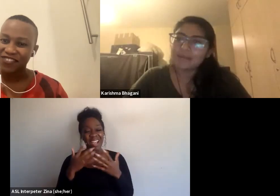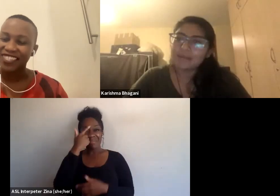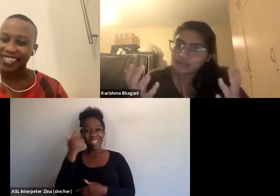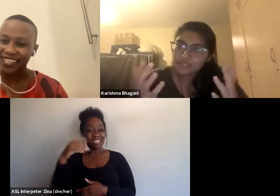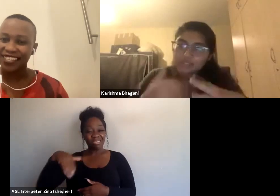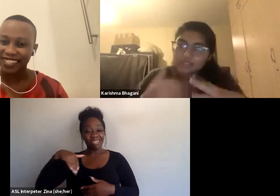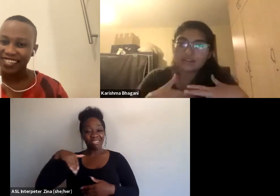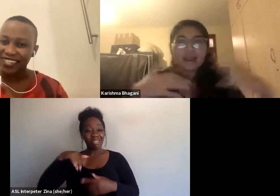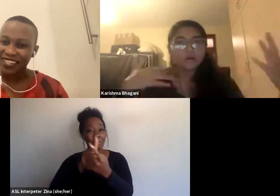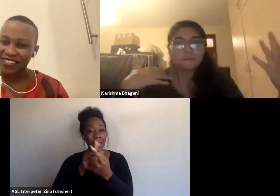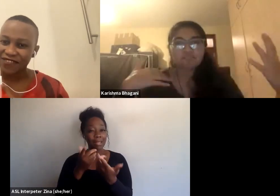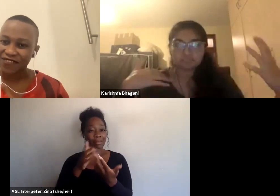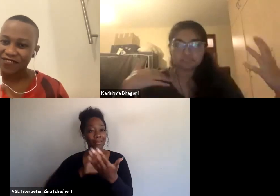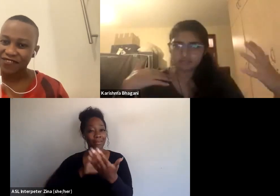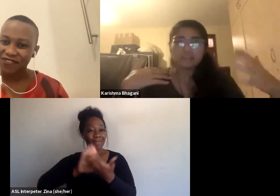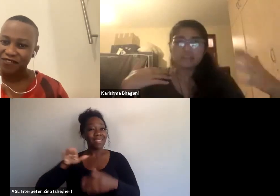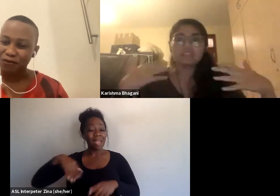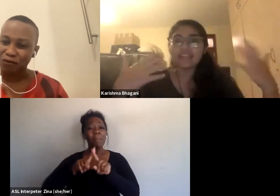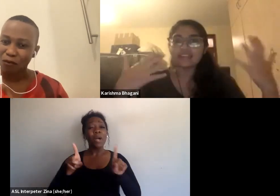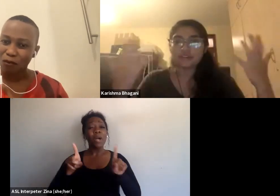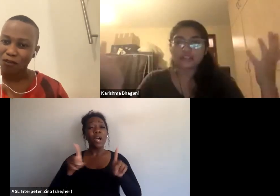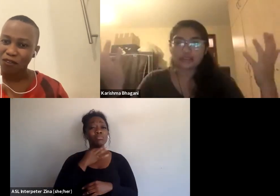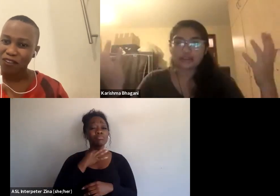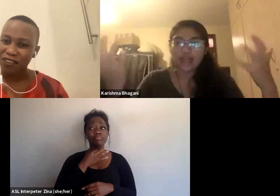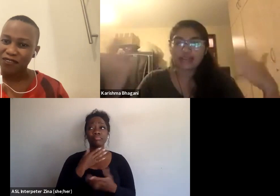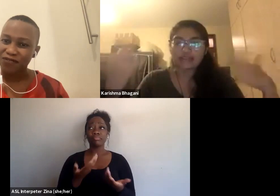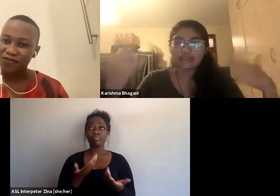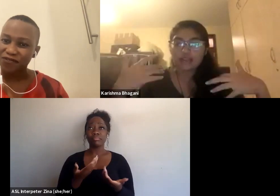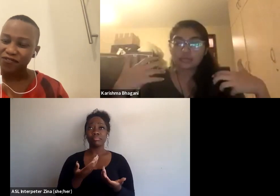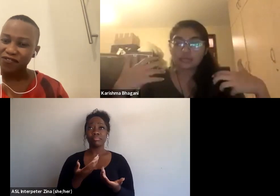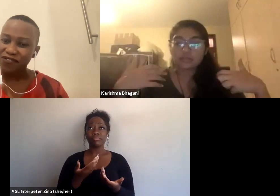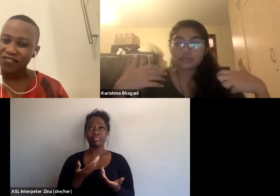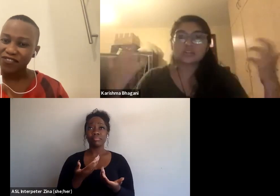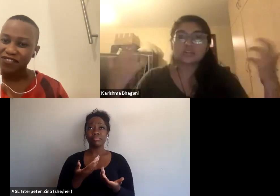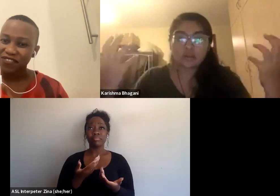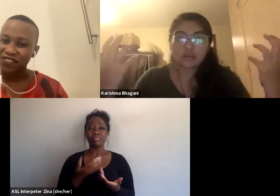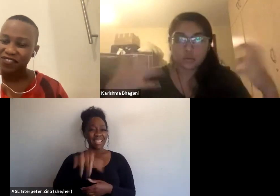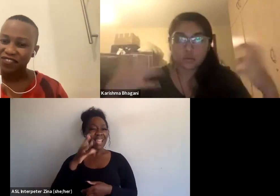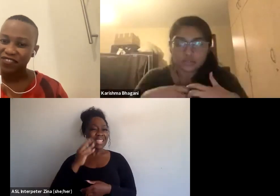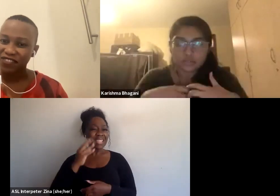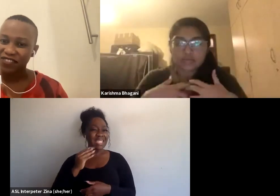But I'm curious to hear how that interaction and with Fellows from around the world